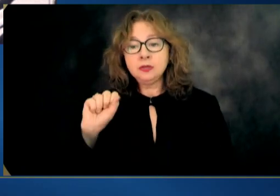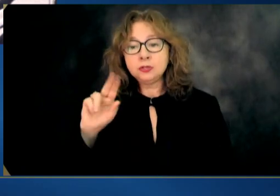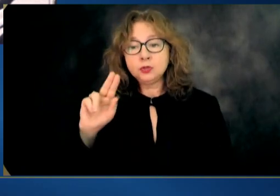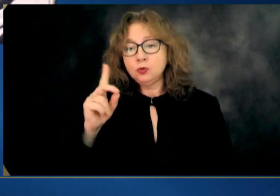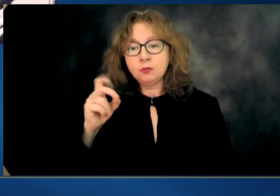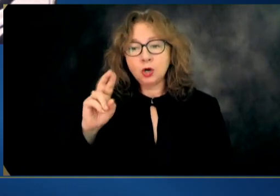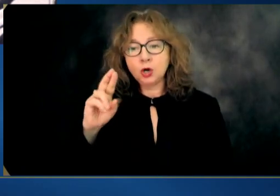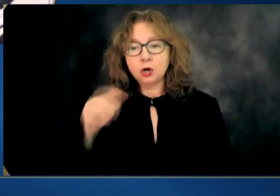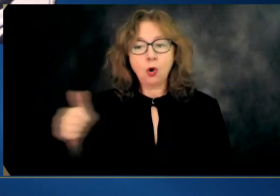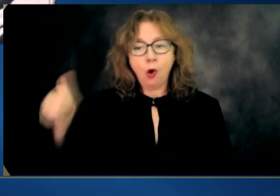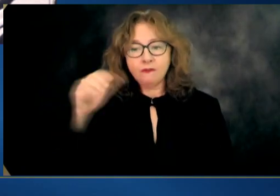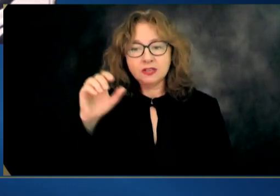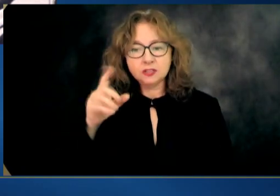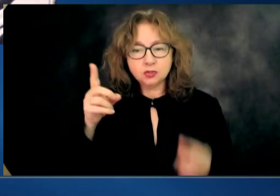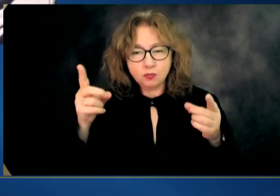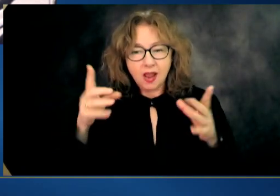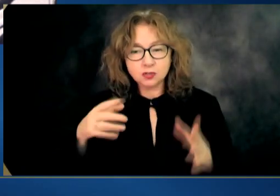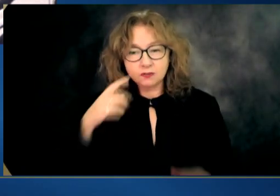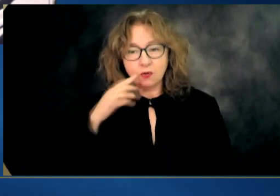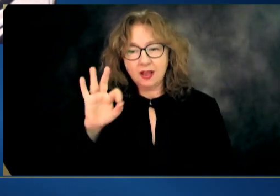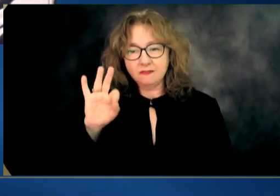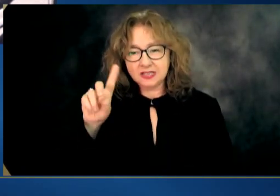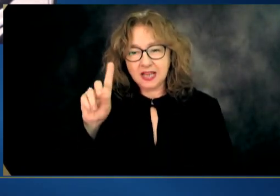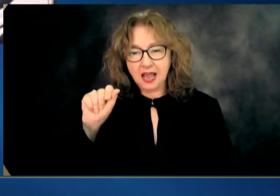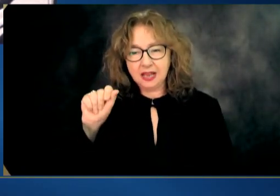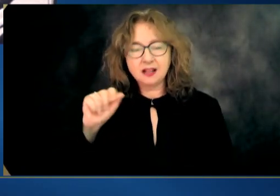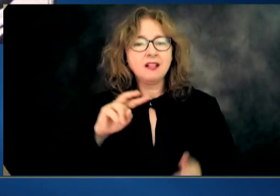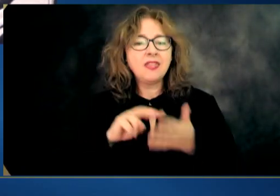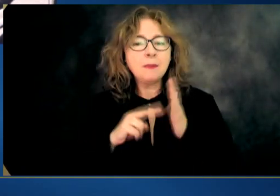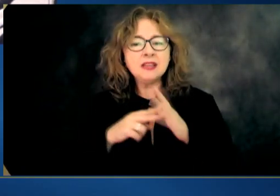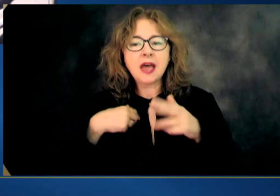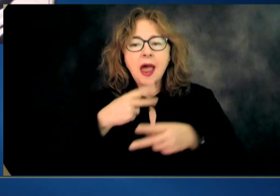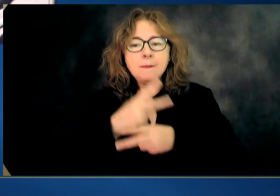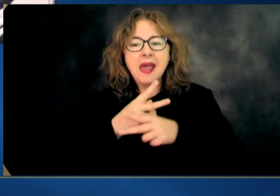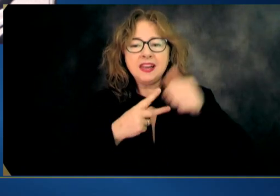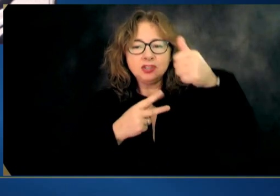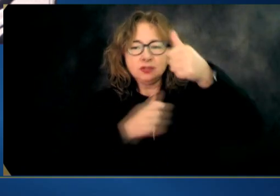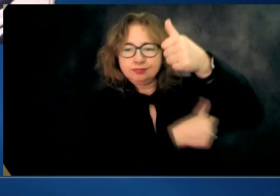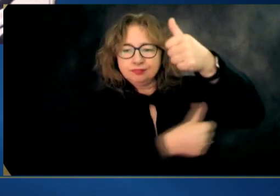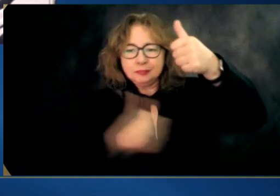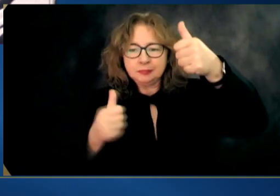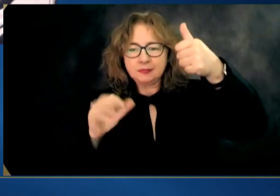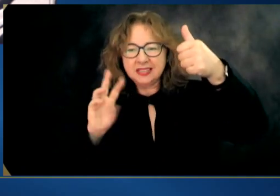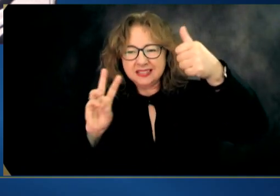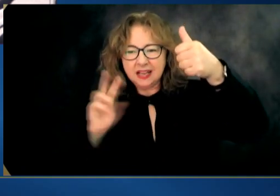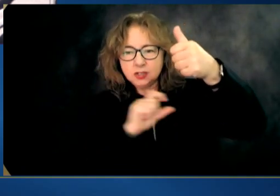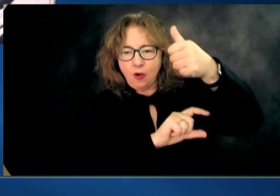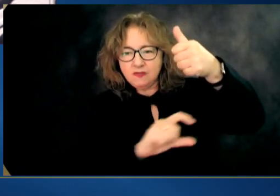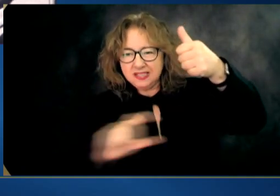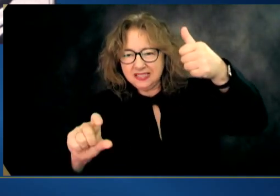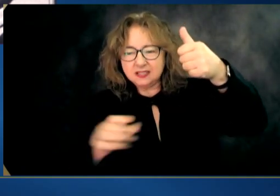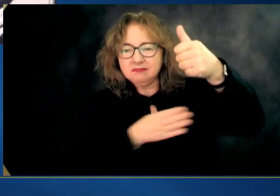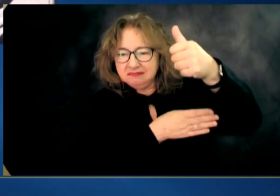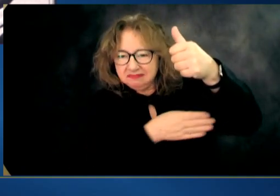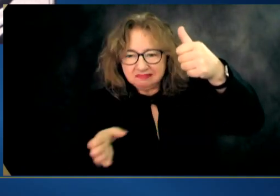So, what that means is I manage six offices that have to do with the regulation of cell and gene